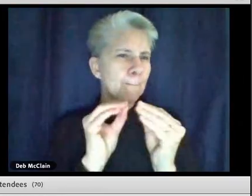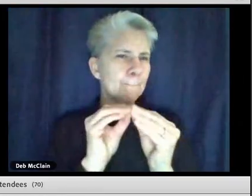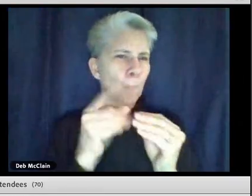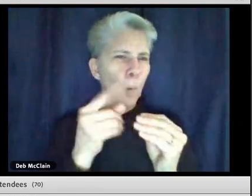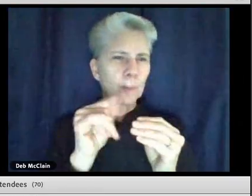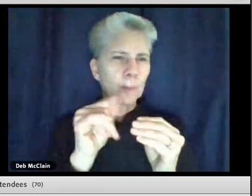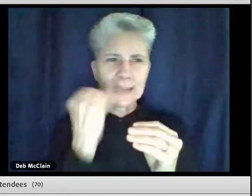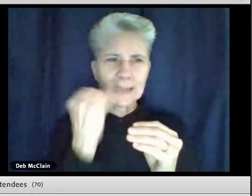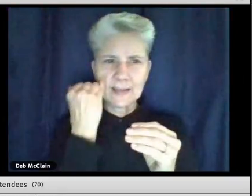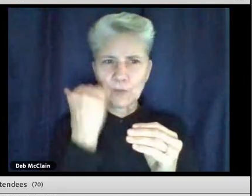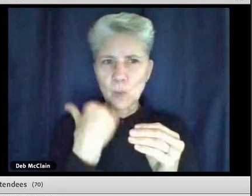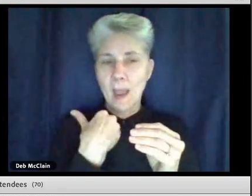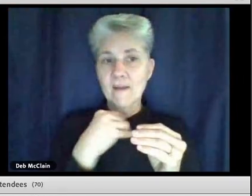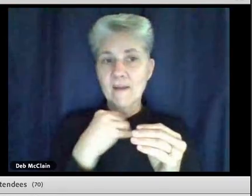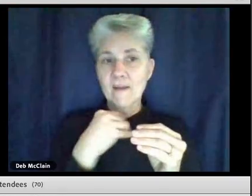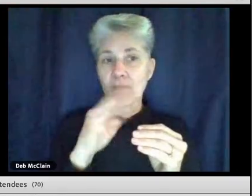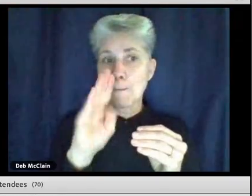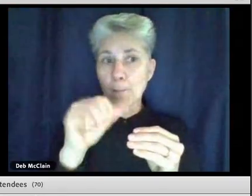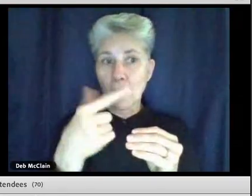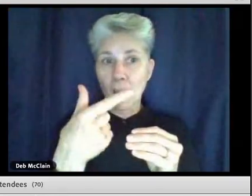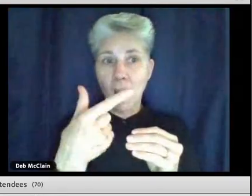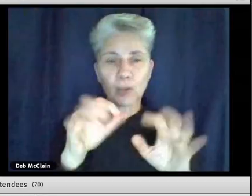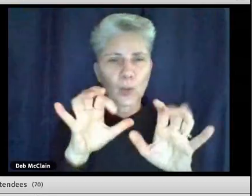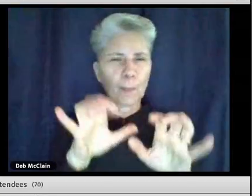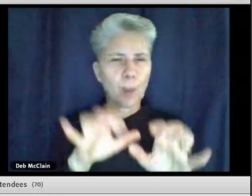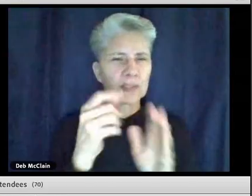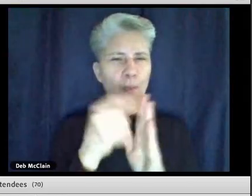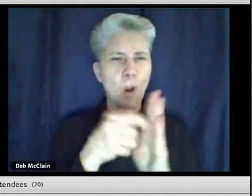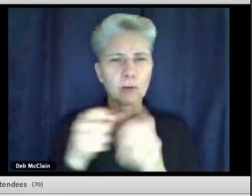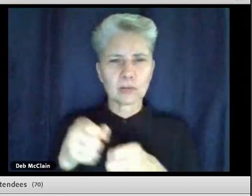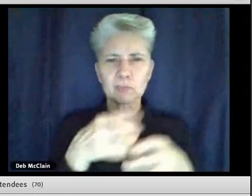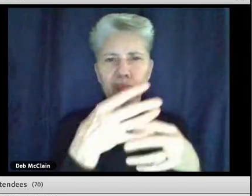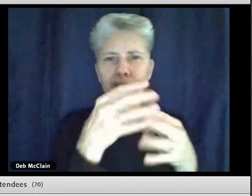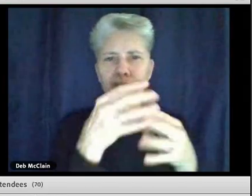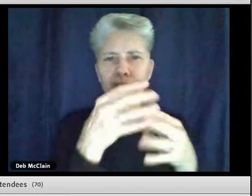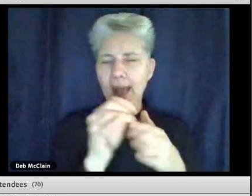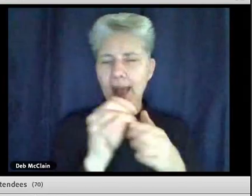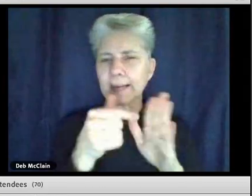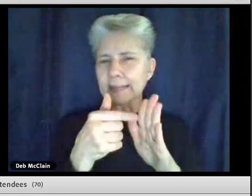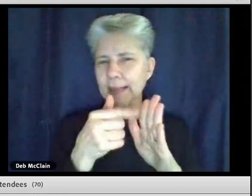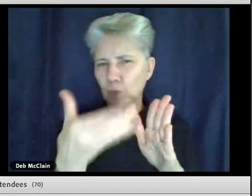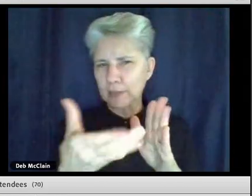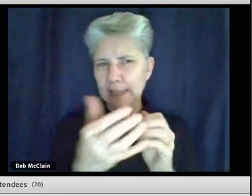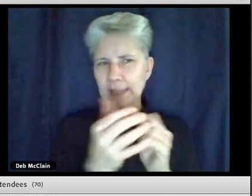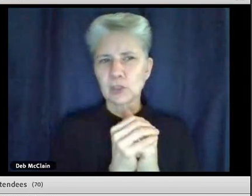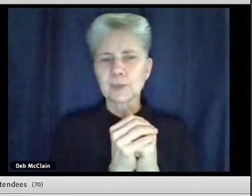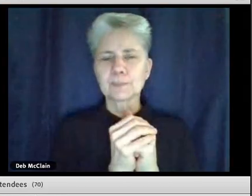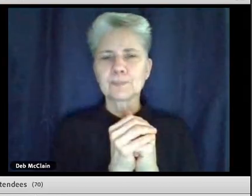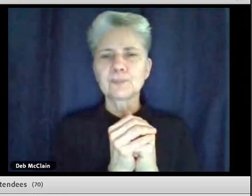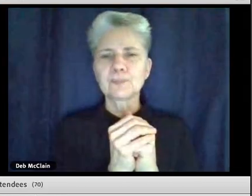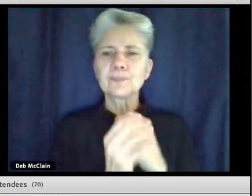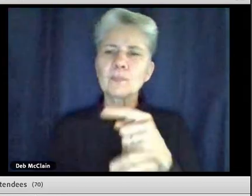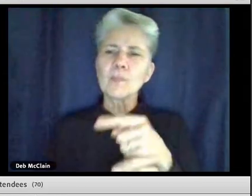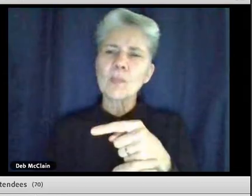Also, more guides, or if you just have a blog, you can just post a couple articles.